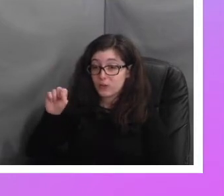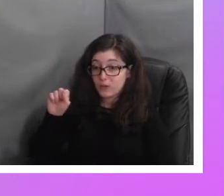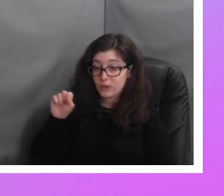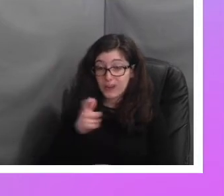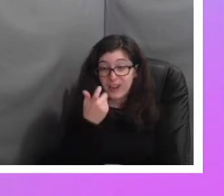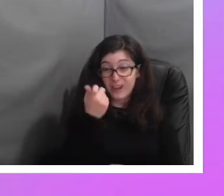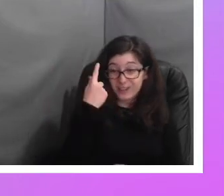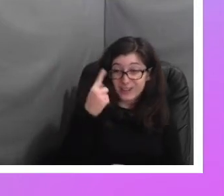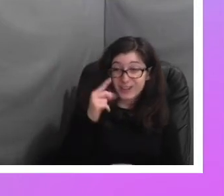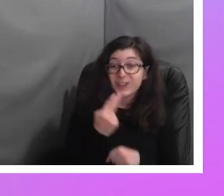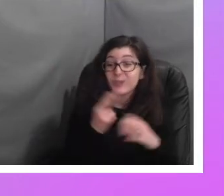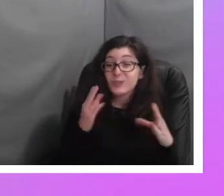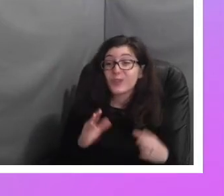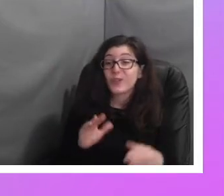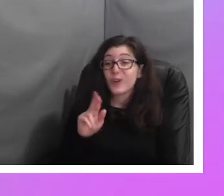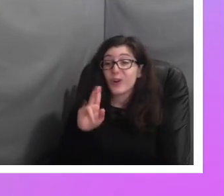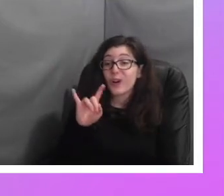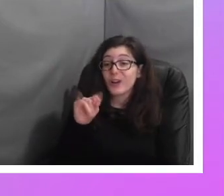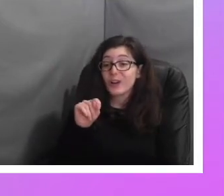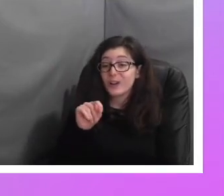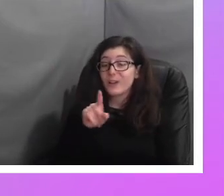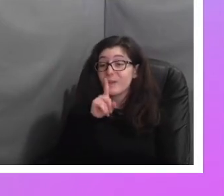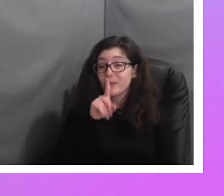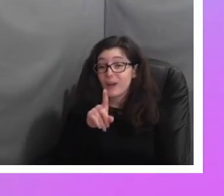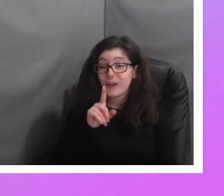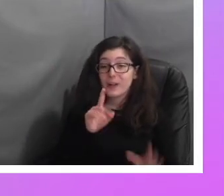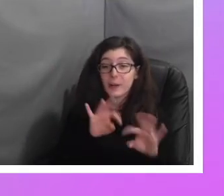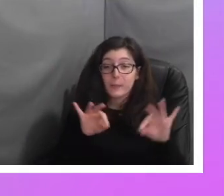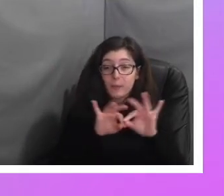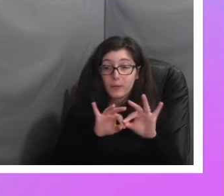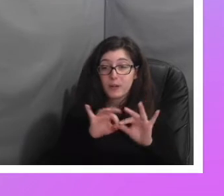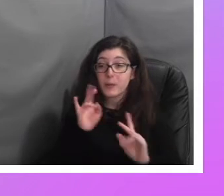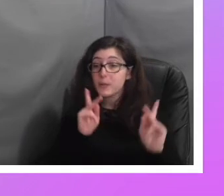for example, sighted people, you think visually,